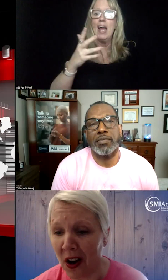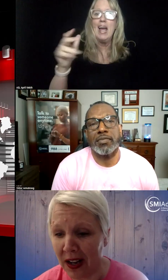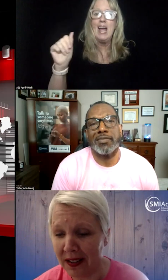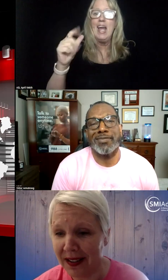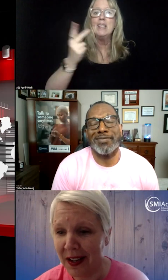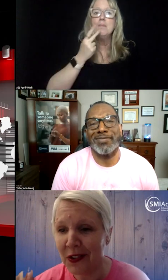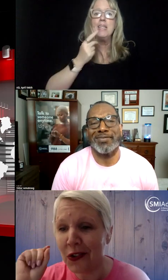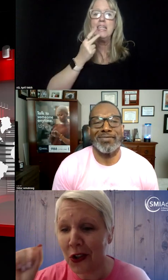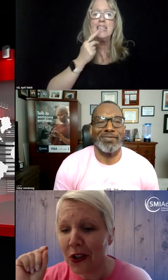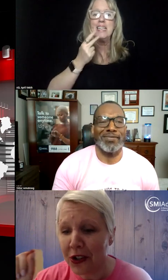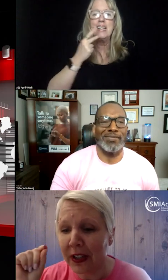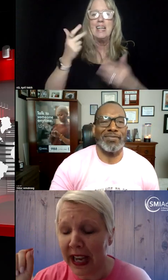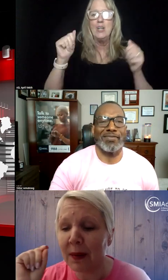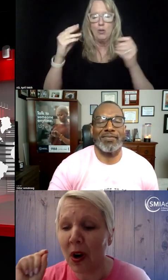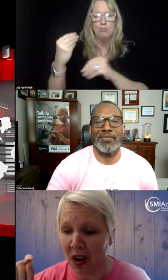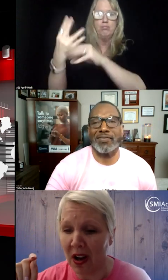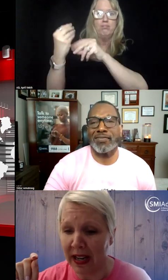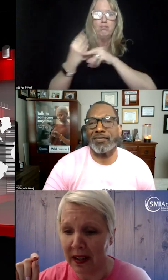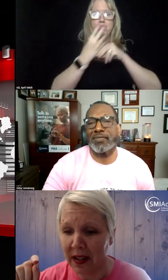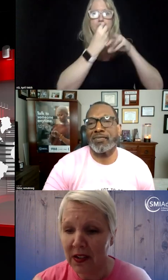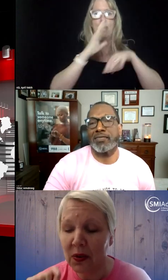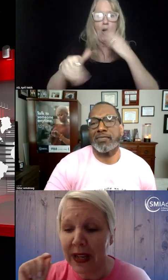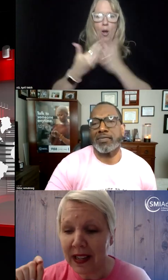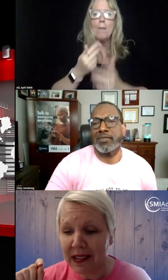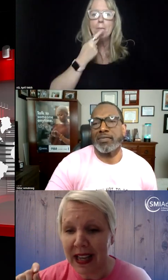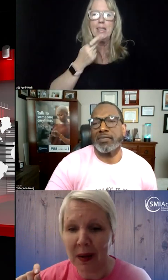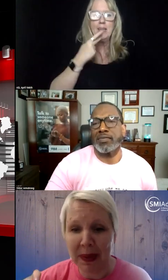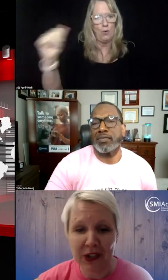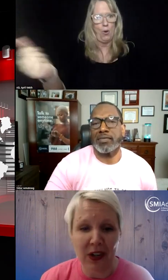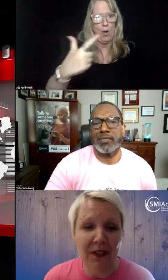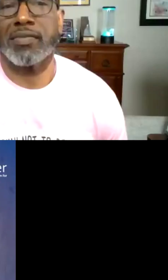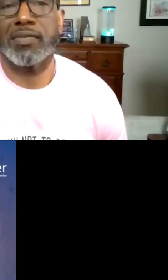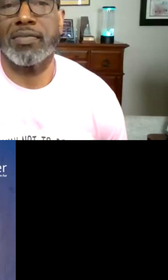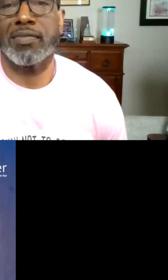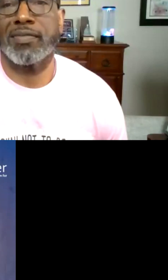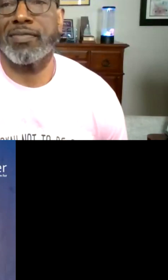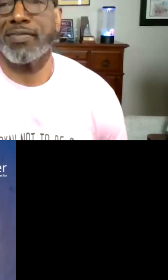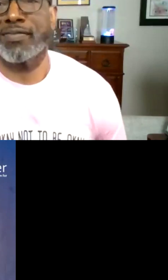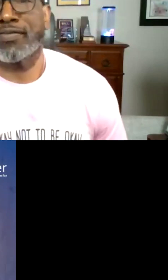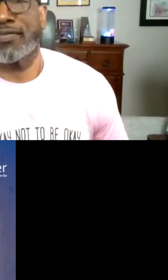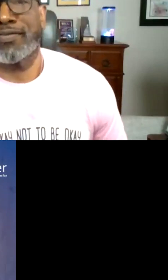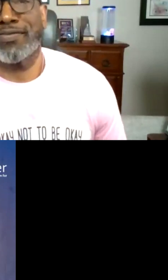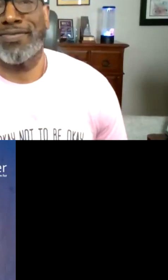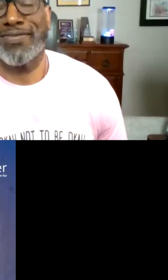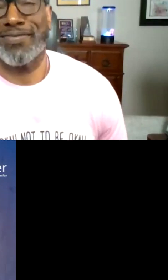ON, I AM GOING TO TAKE A PICTURE FOR ALL OF US WHO ARE SHOWING